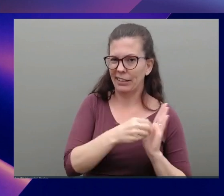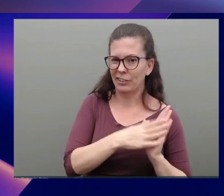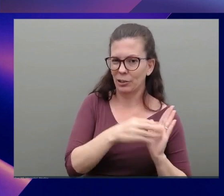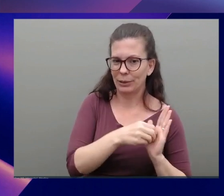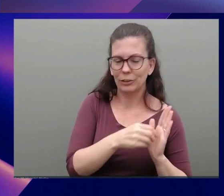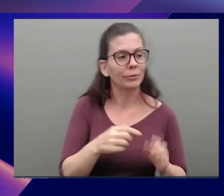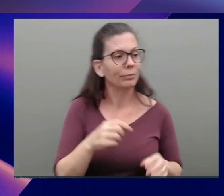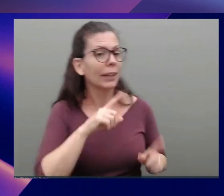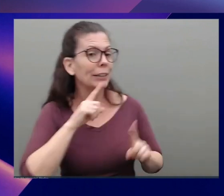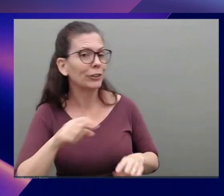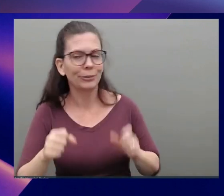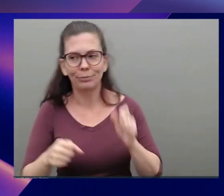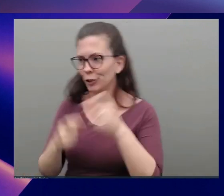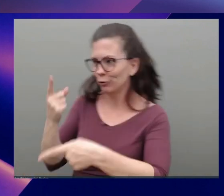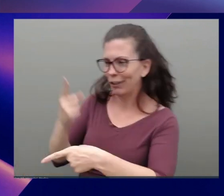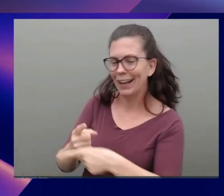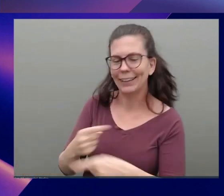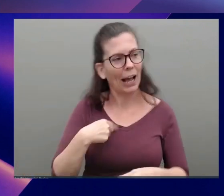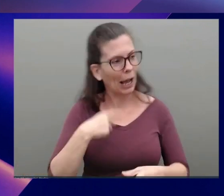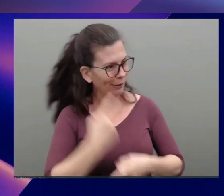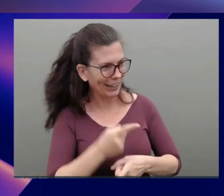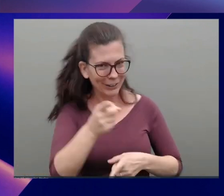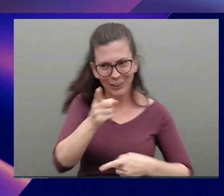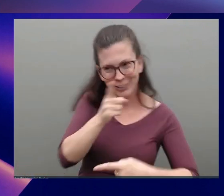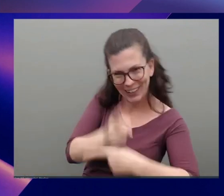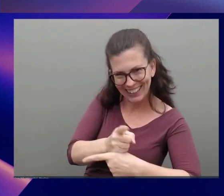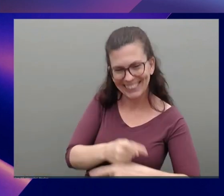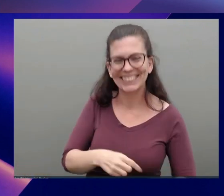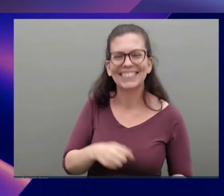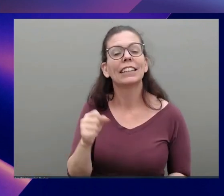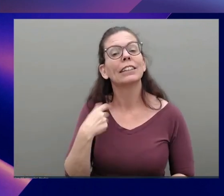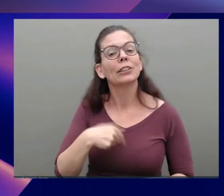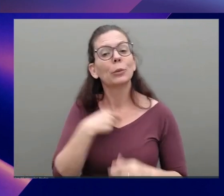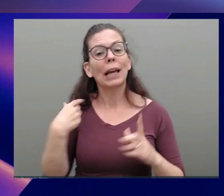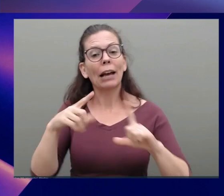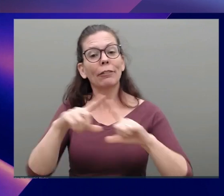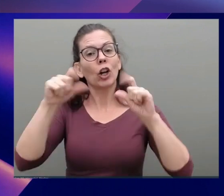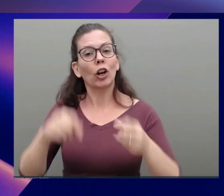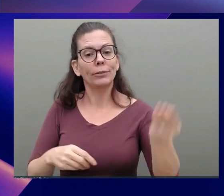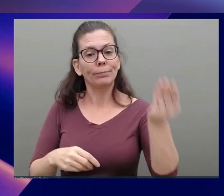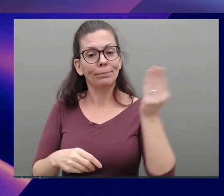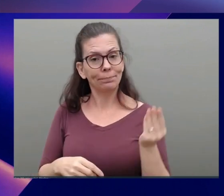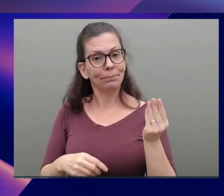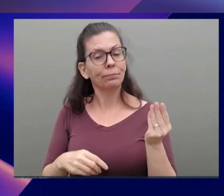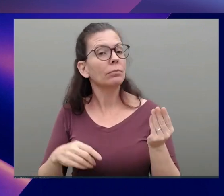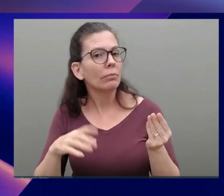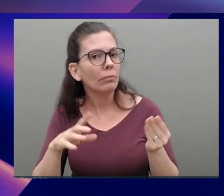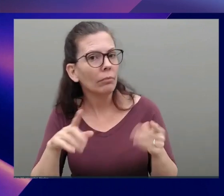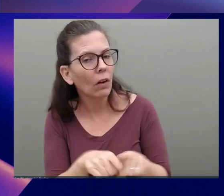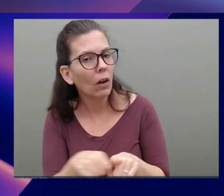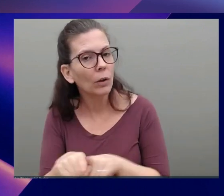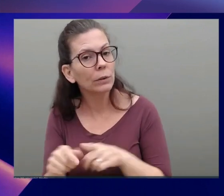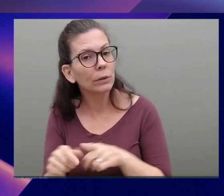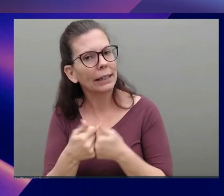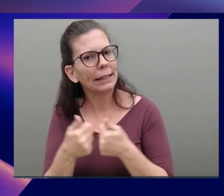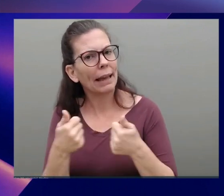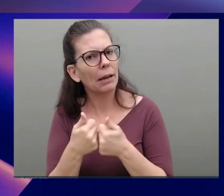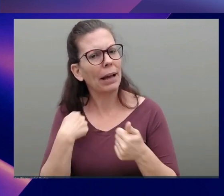I am correct. You were correct. So we got a card. And the game also have a dynamic called challenges.